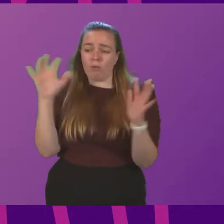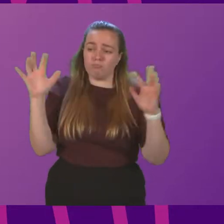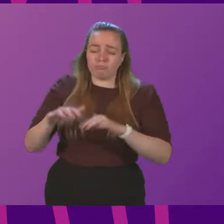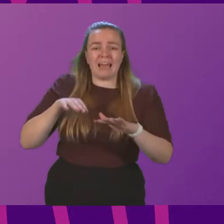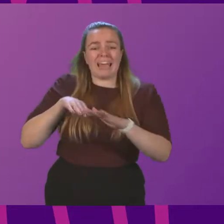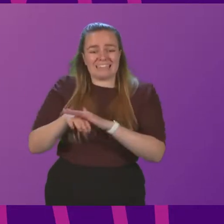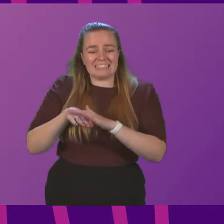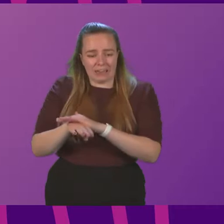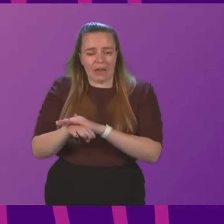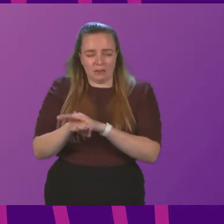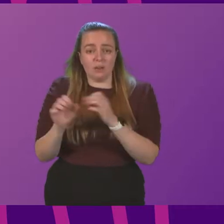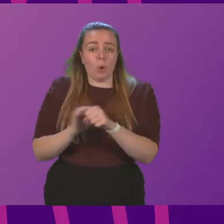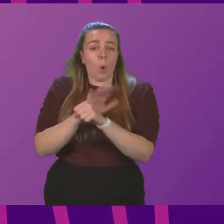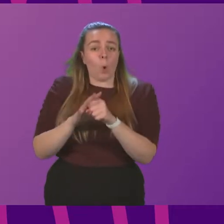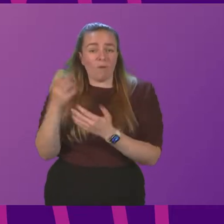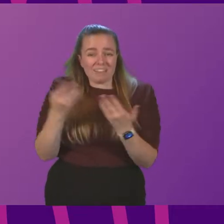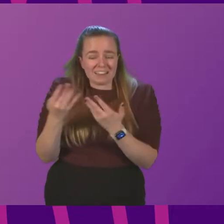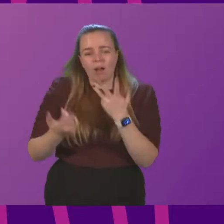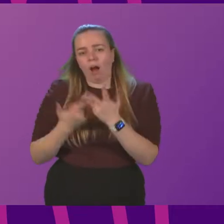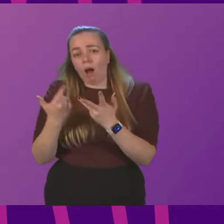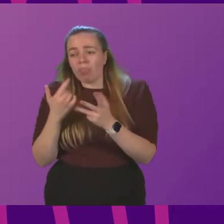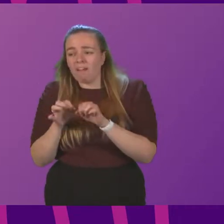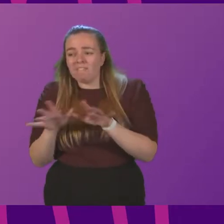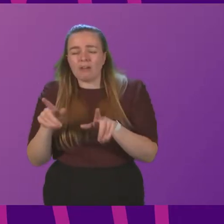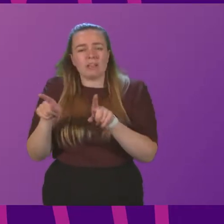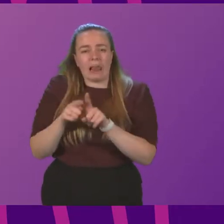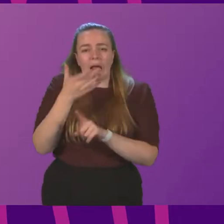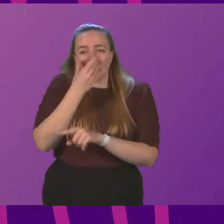where coronavirus and other viruses such as flu are more transmissible,